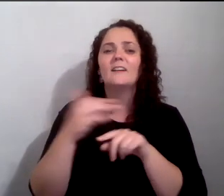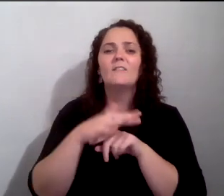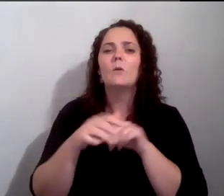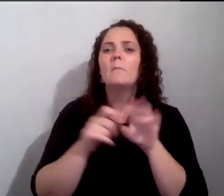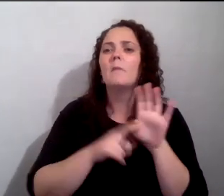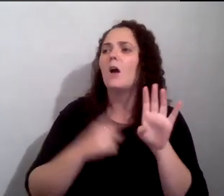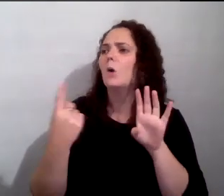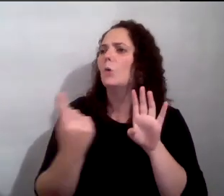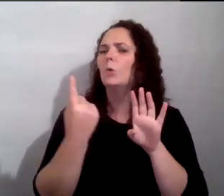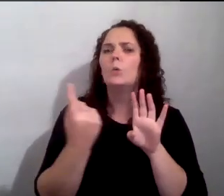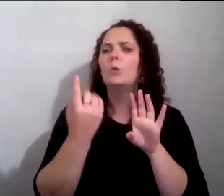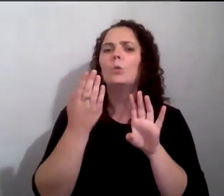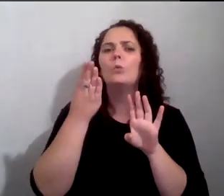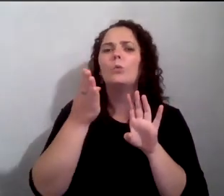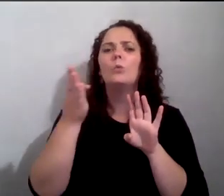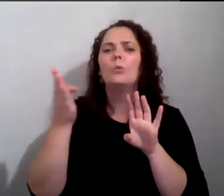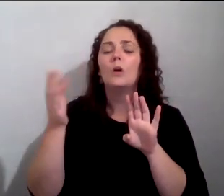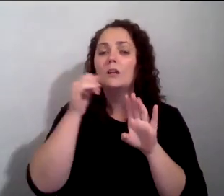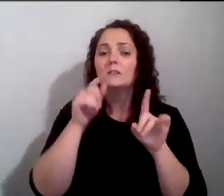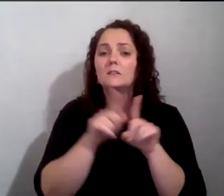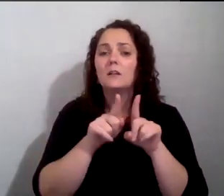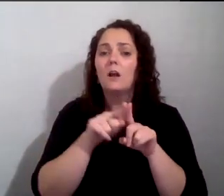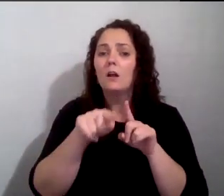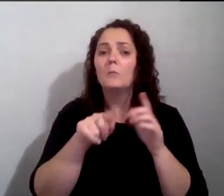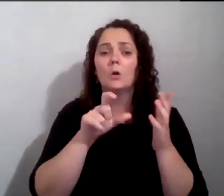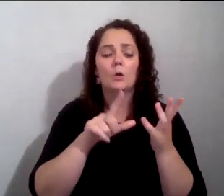Paul Cezanne and of course you know cubism is also